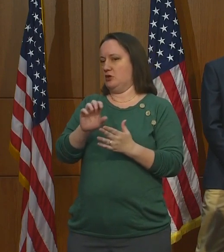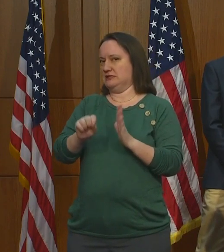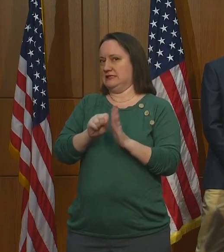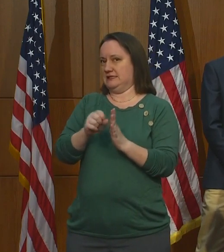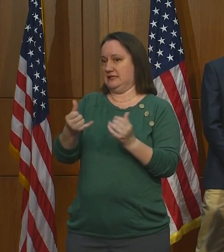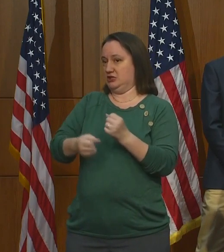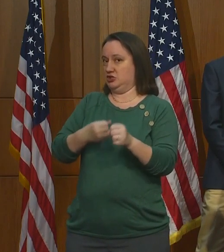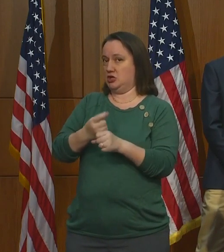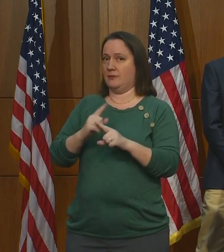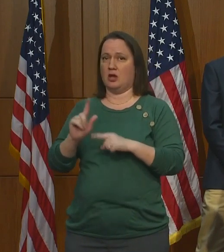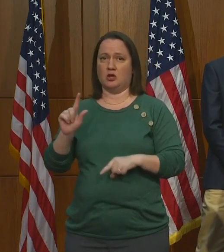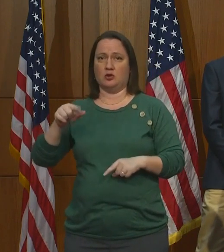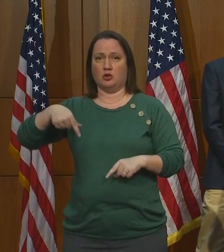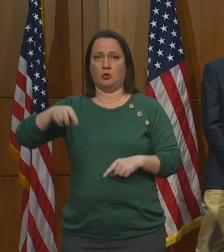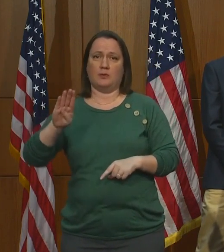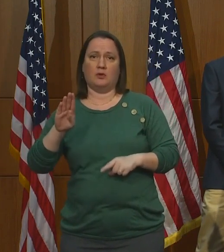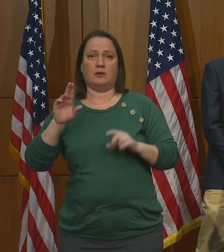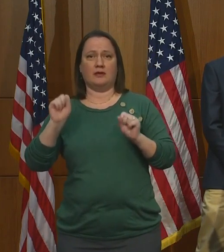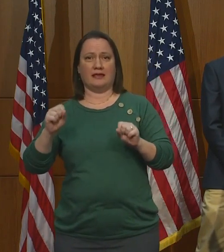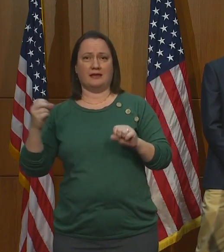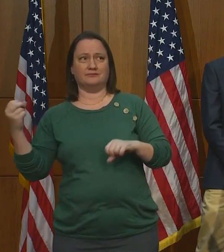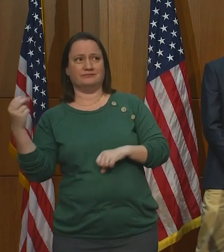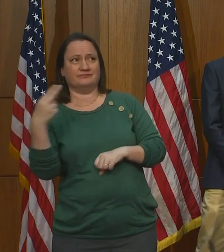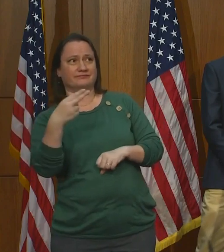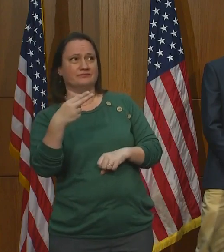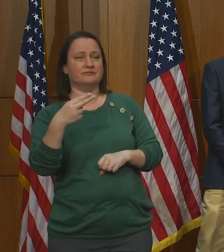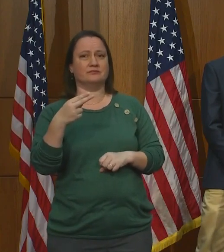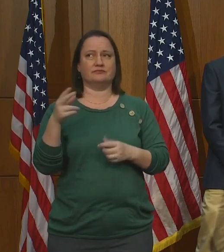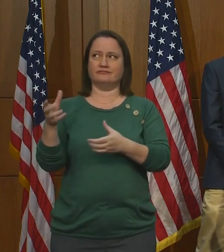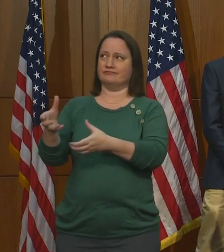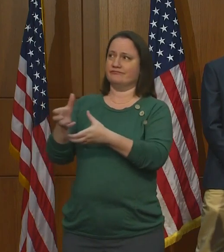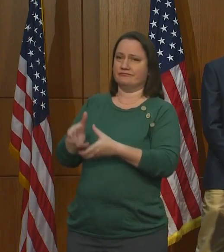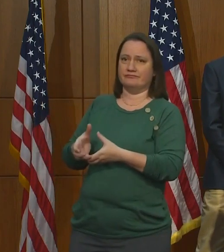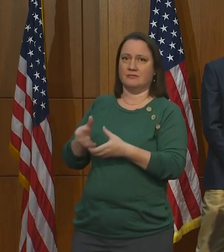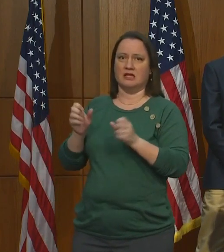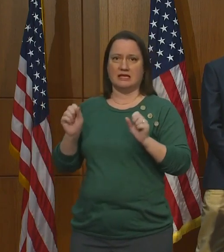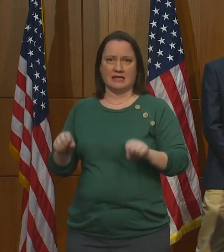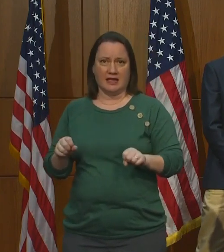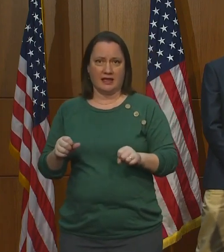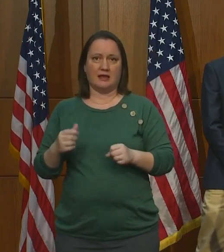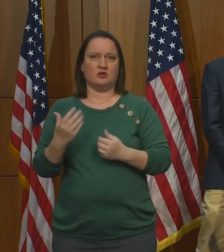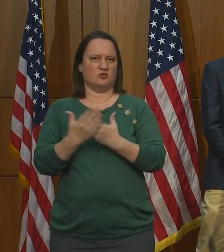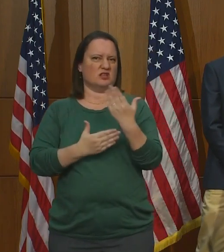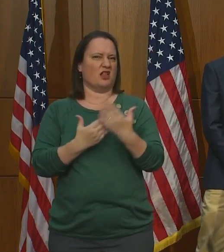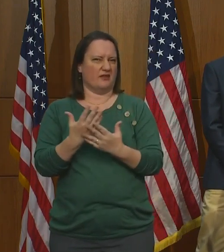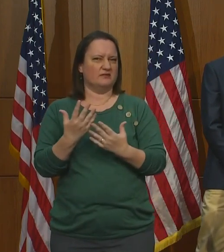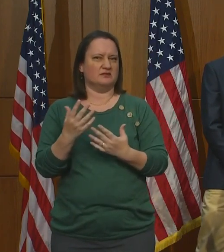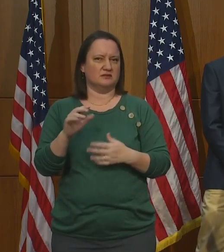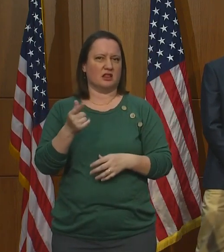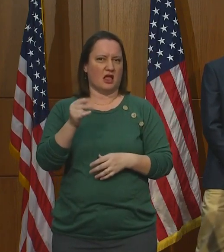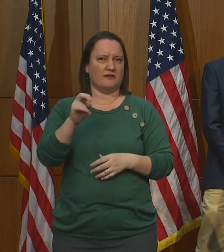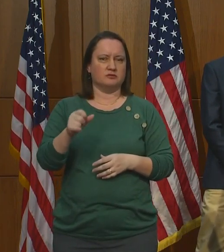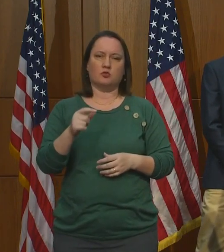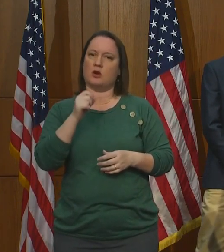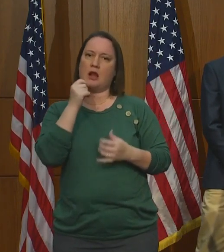QUICK MINUTE. BALL CERTAINLY THERE TOM. INCIDENTAL CONTACT BUT WE RECOGNIZE. OUR FOOTBALL HI. FOOTBALL FOR TO BE TRAINED